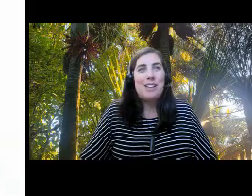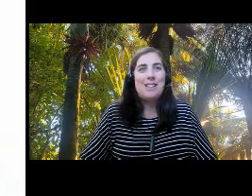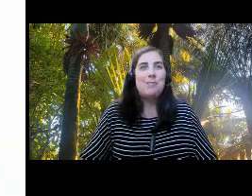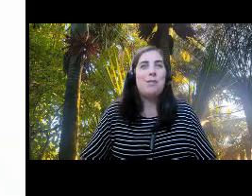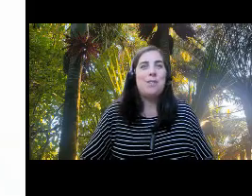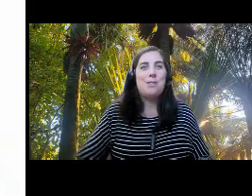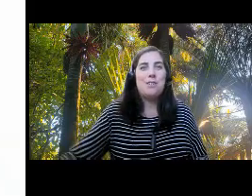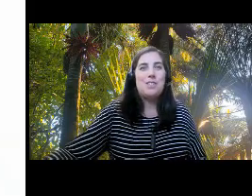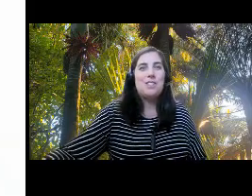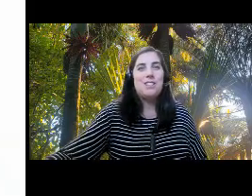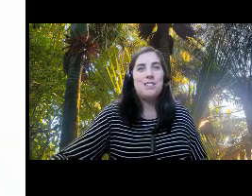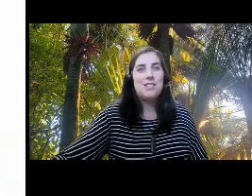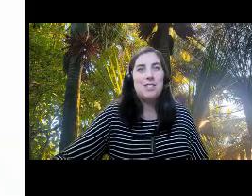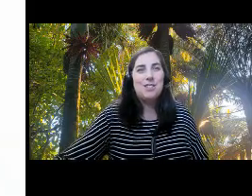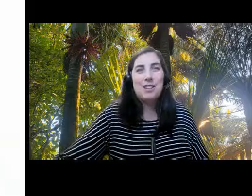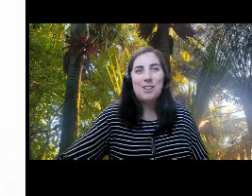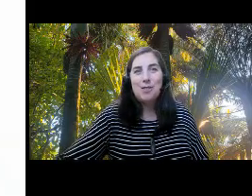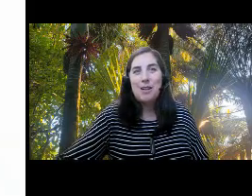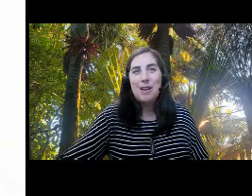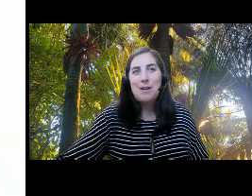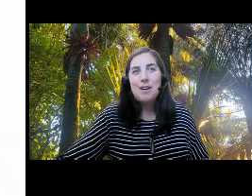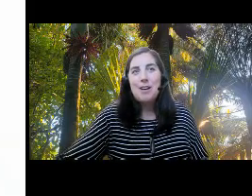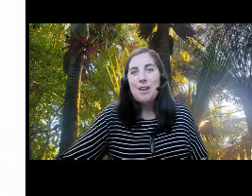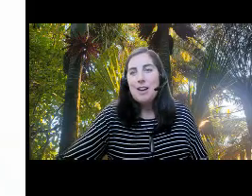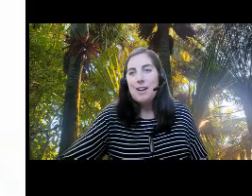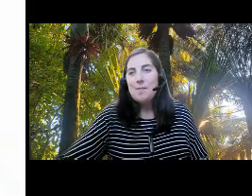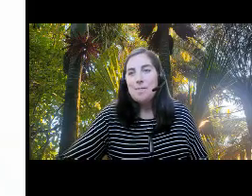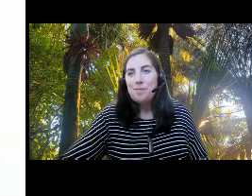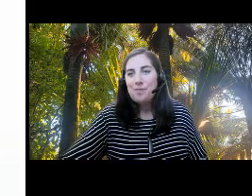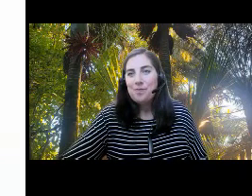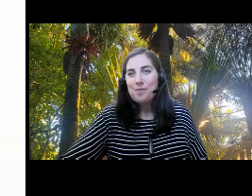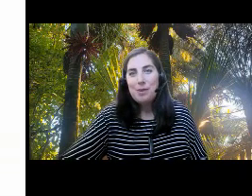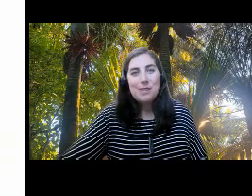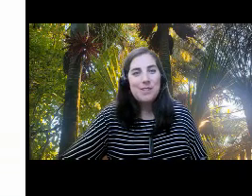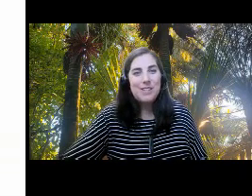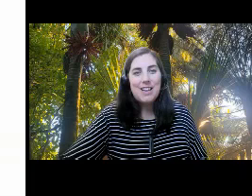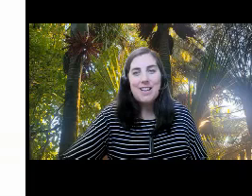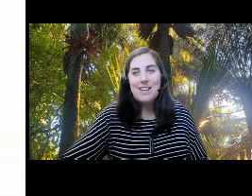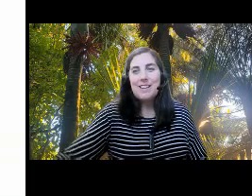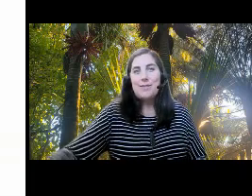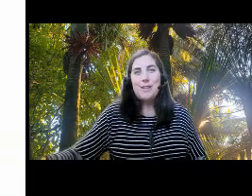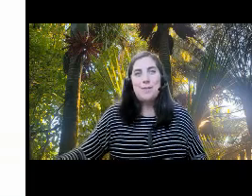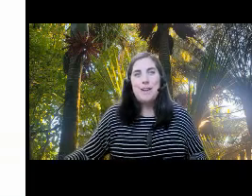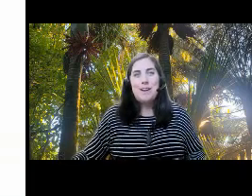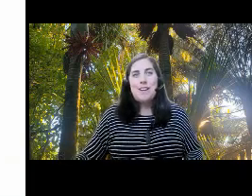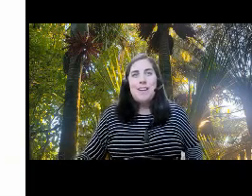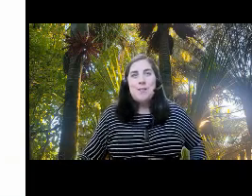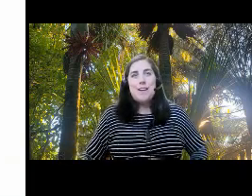So please put your questions into the Q&A box and I can read them out.